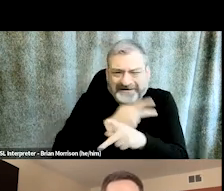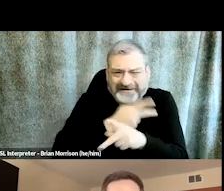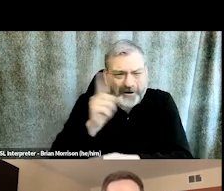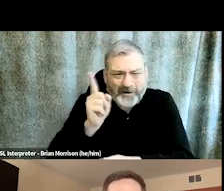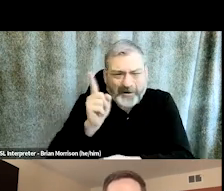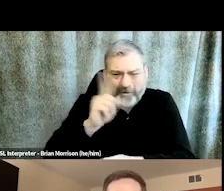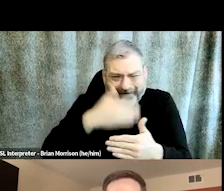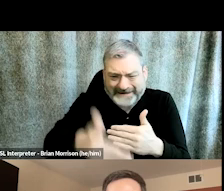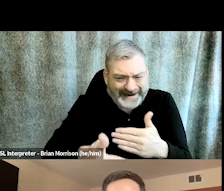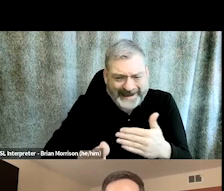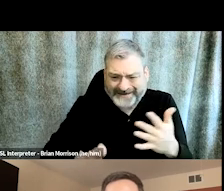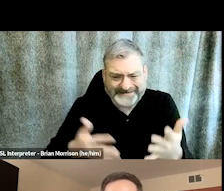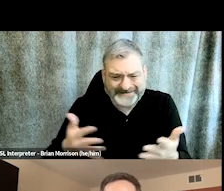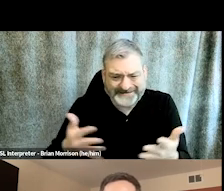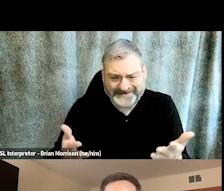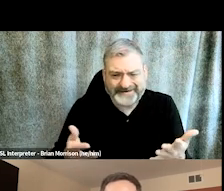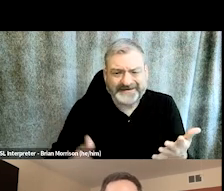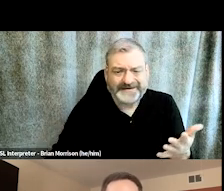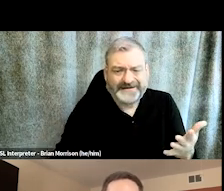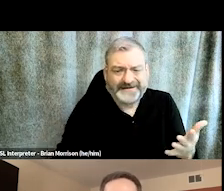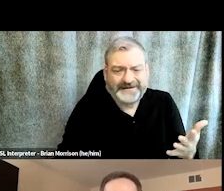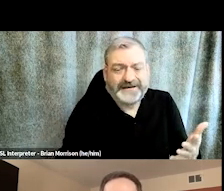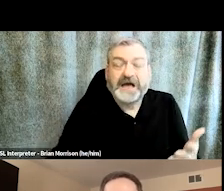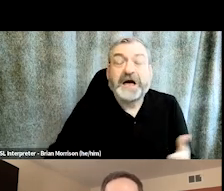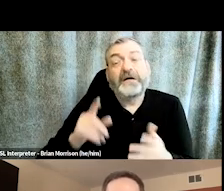I go on the social media platforms, but I don't do a ton with it.